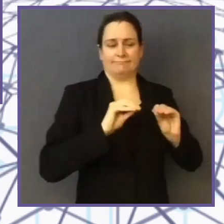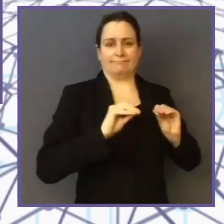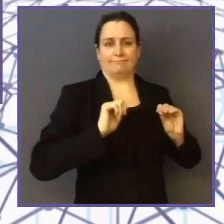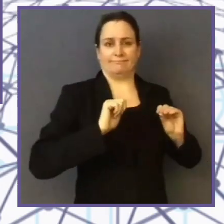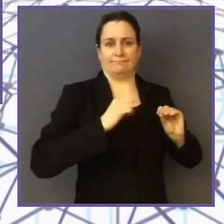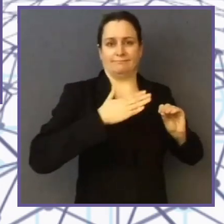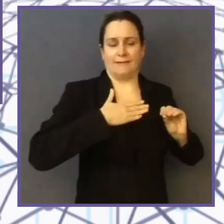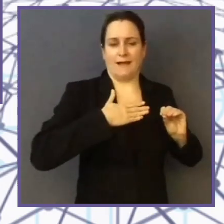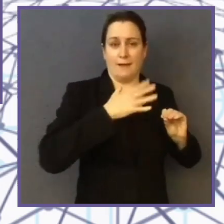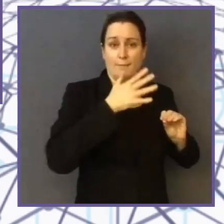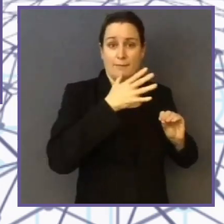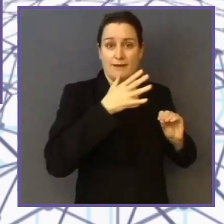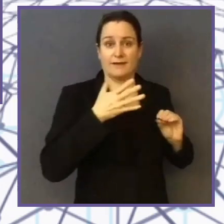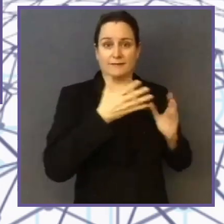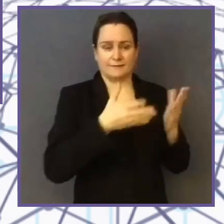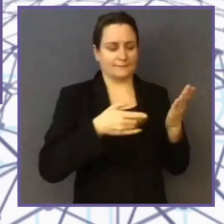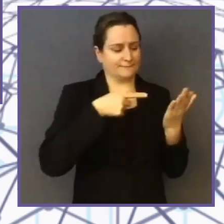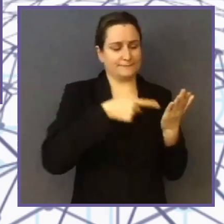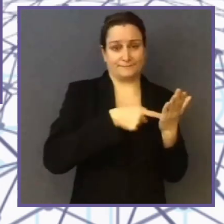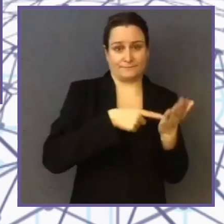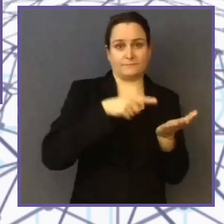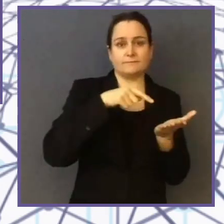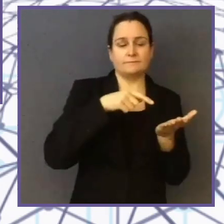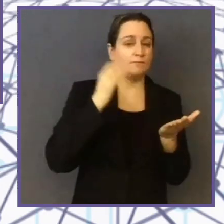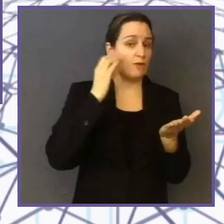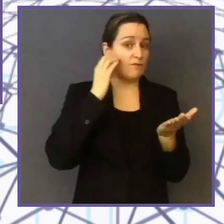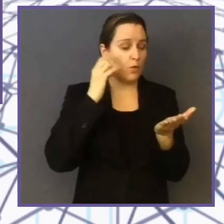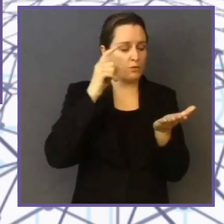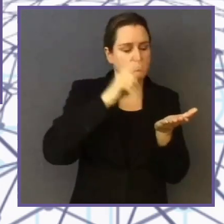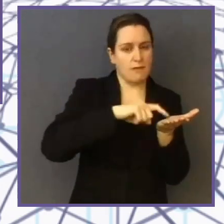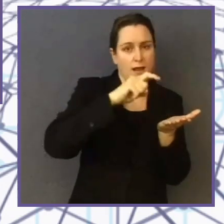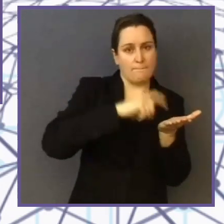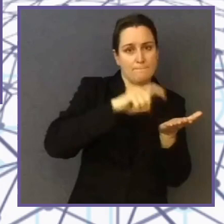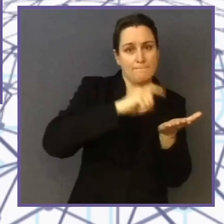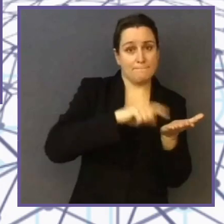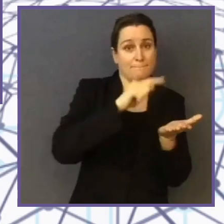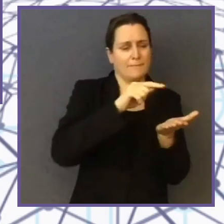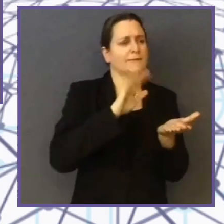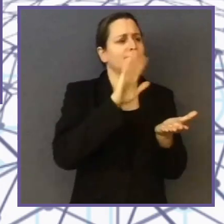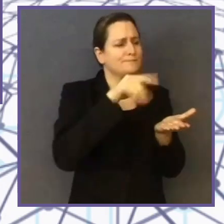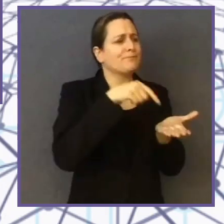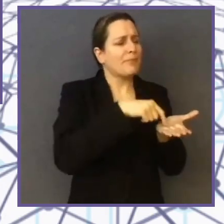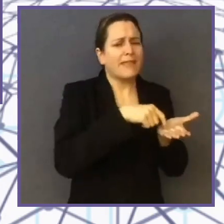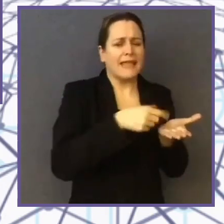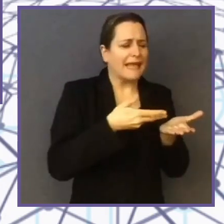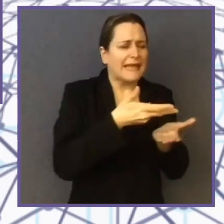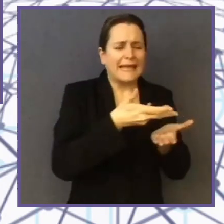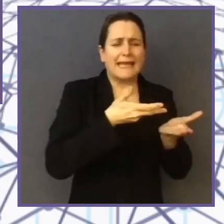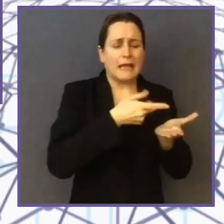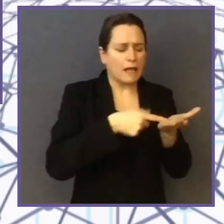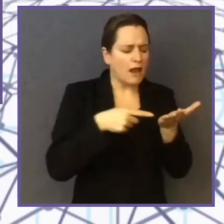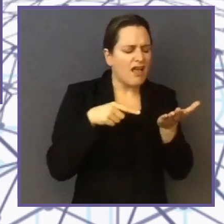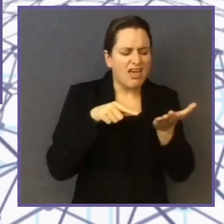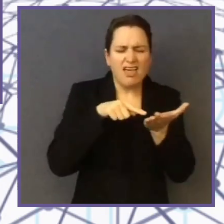Credit Karma and this experience served. Does. A really important reminder that